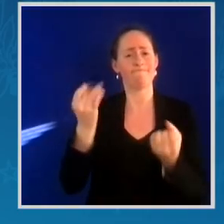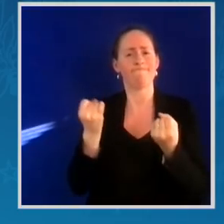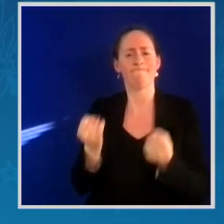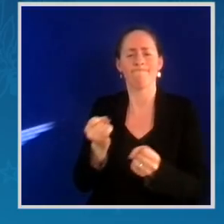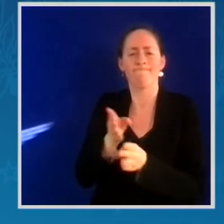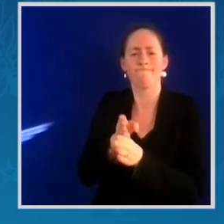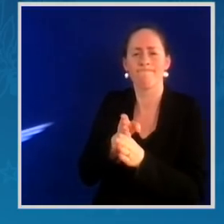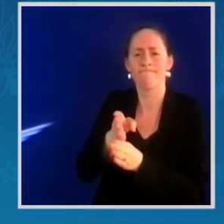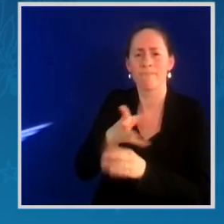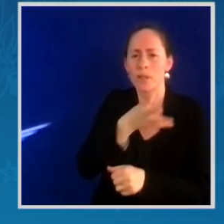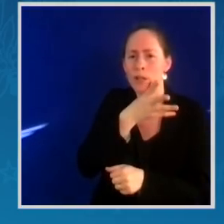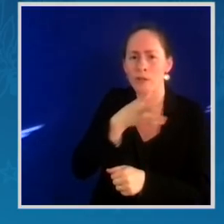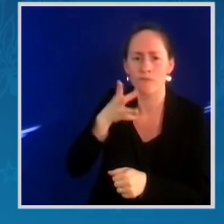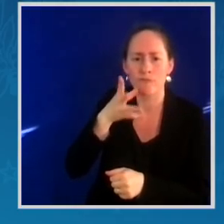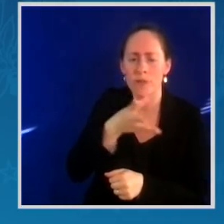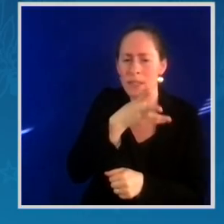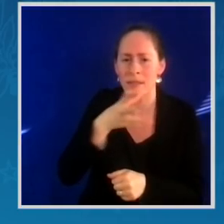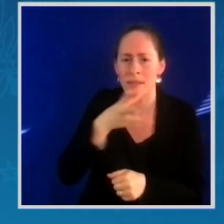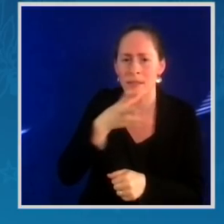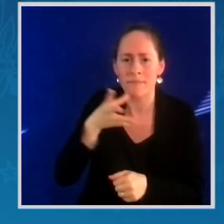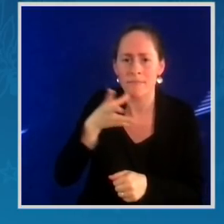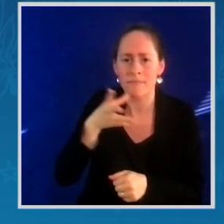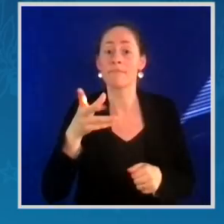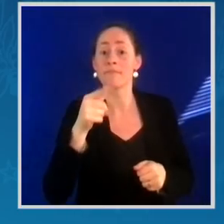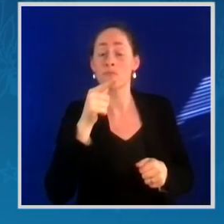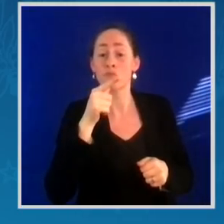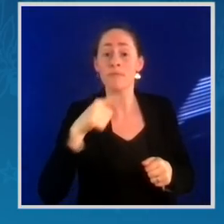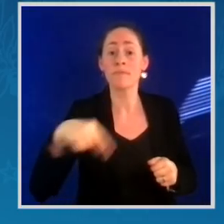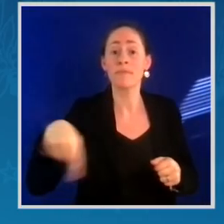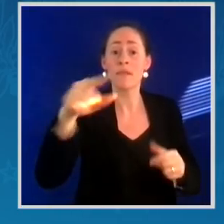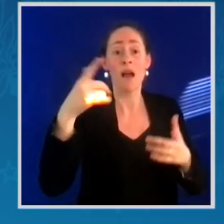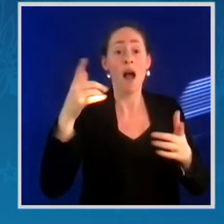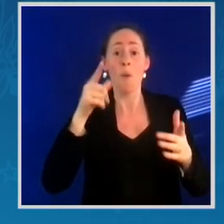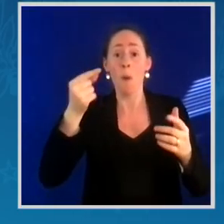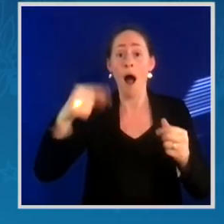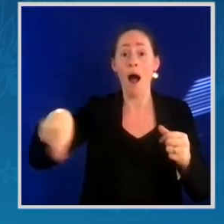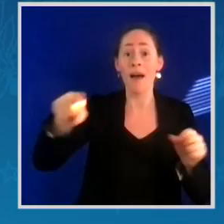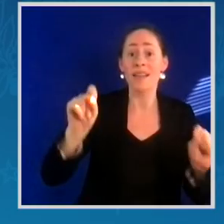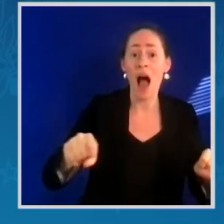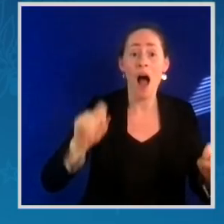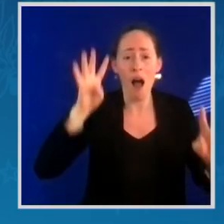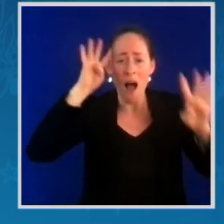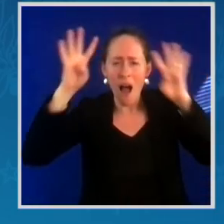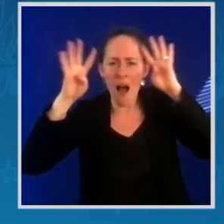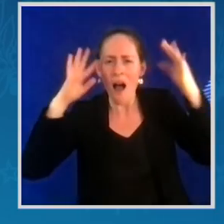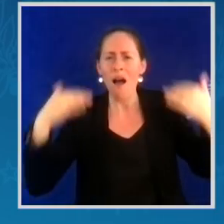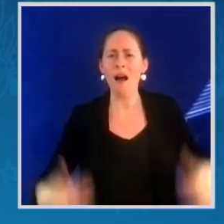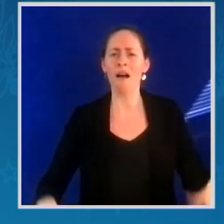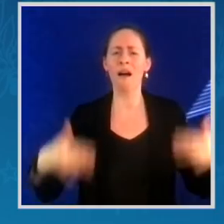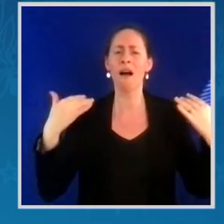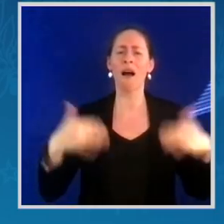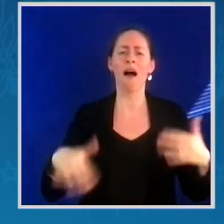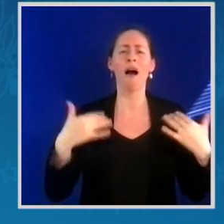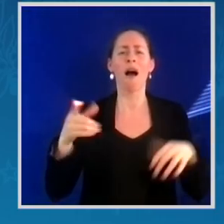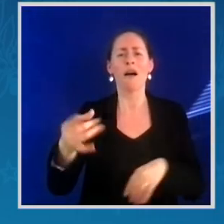you have met some of the most innovative people in the world because they have to adapt, because they have to be creative,